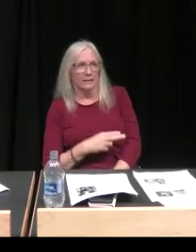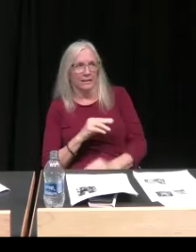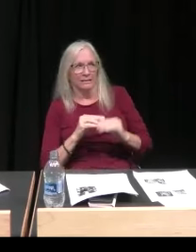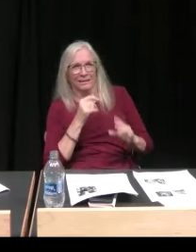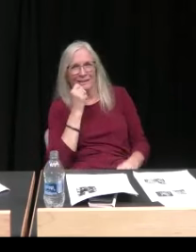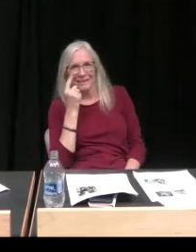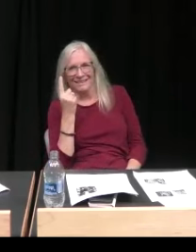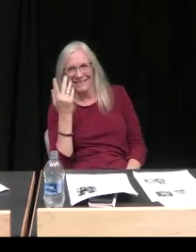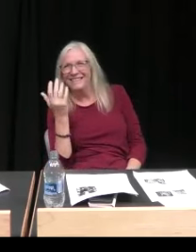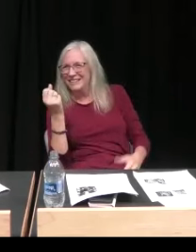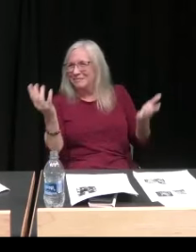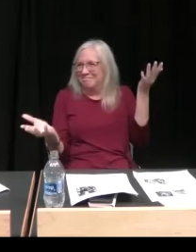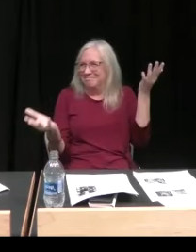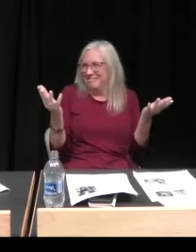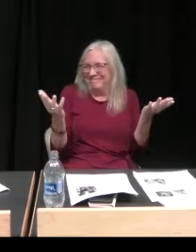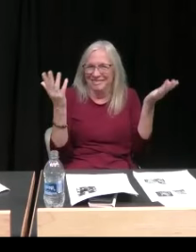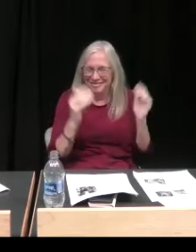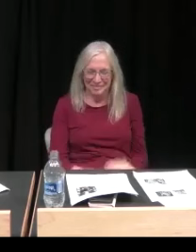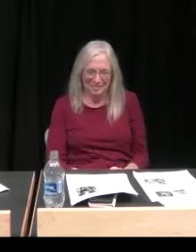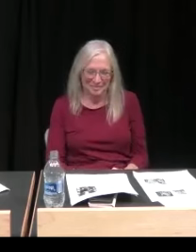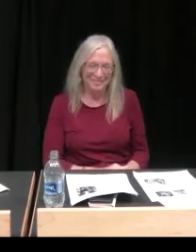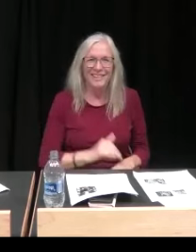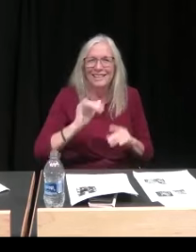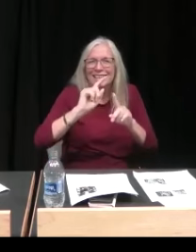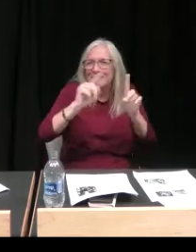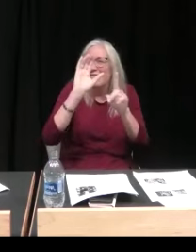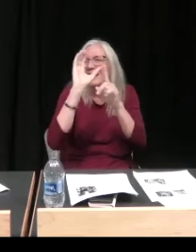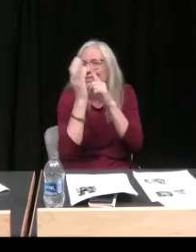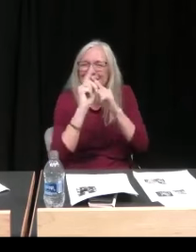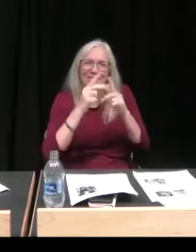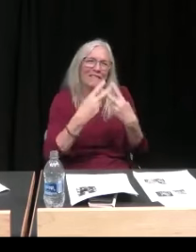vice versa hearing people are in a deaf space and they're not laughing over something that's